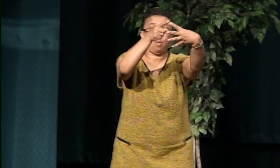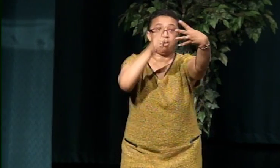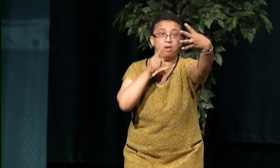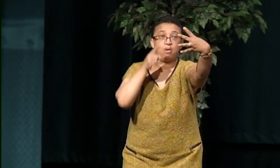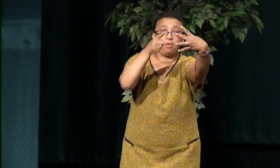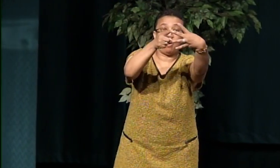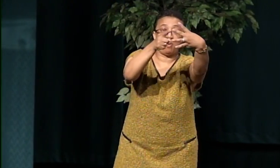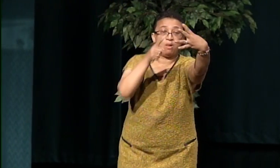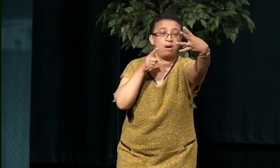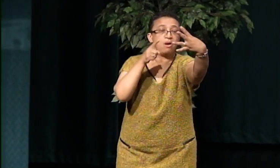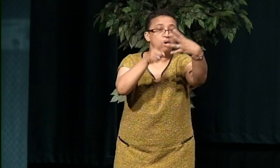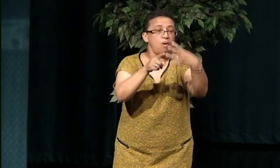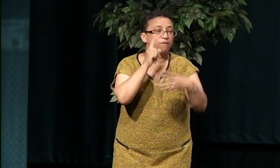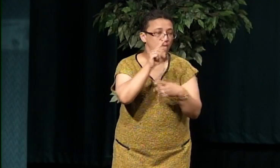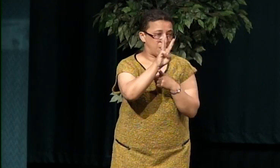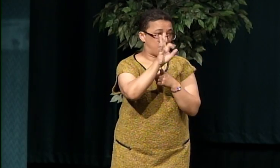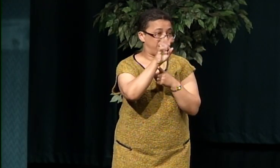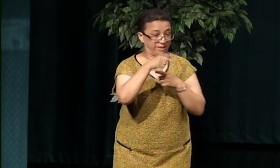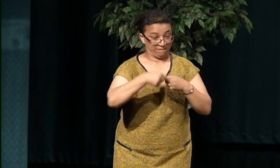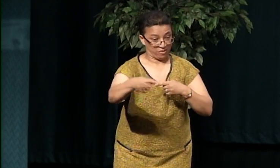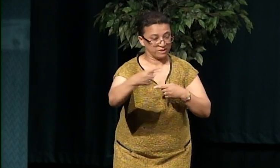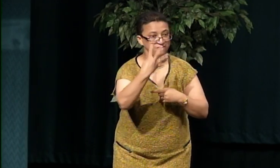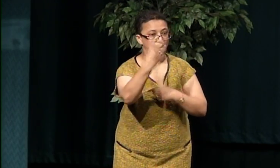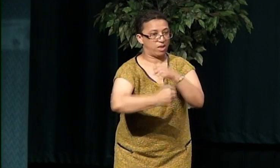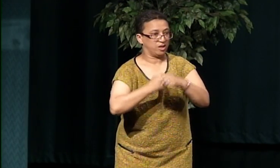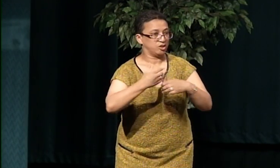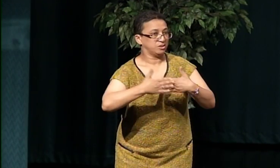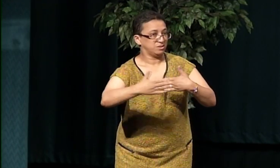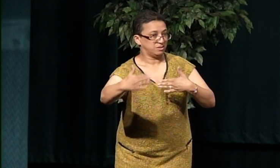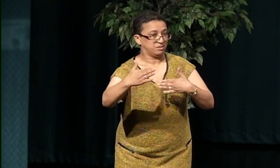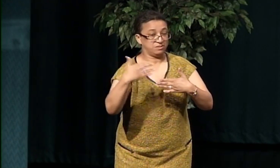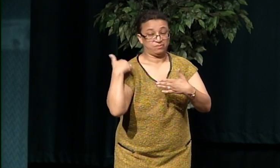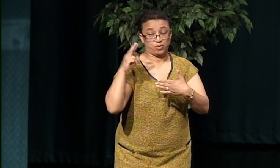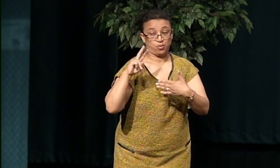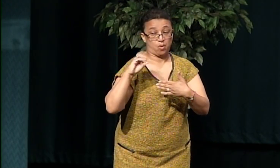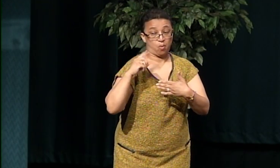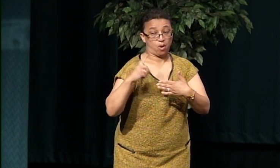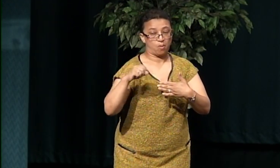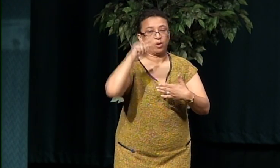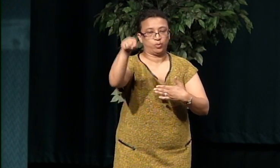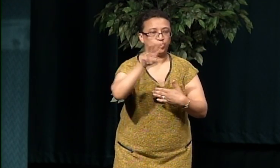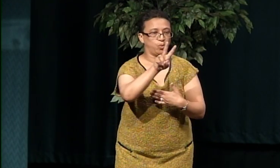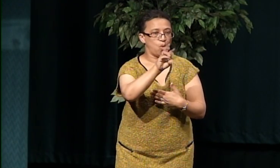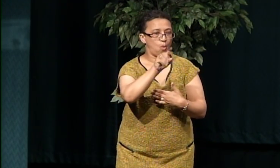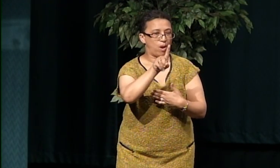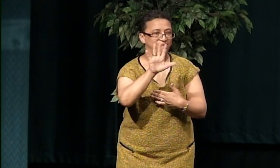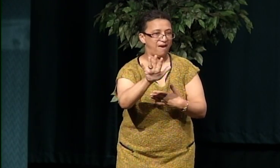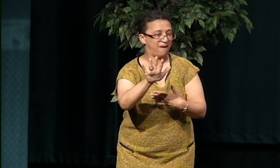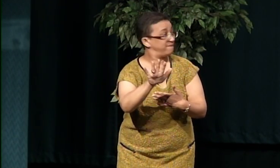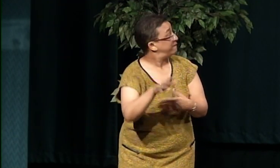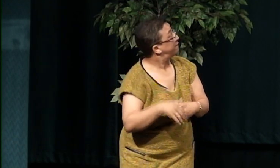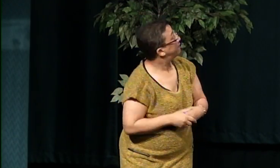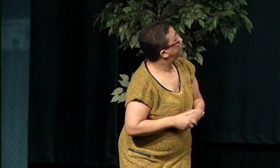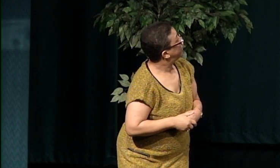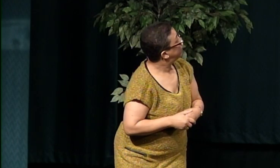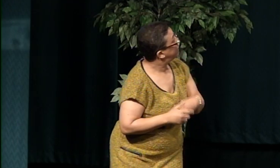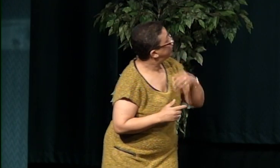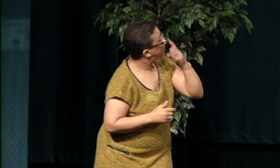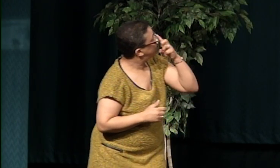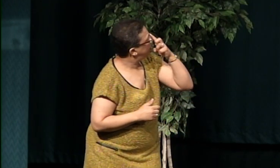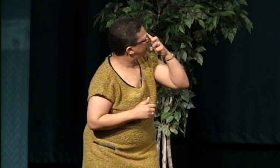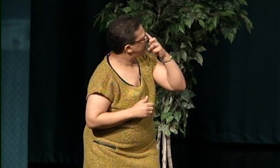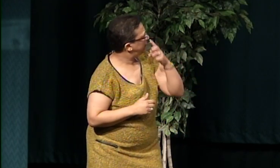So we have four primary goals for our next four years.